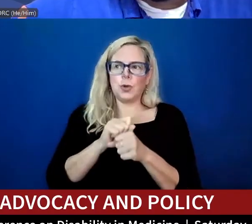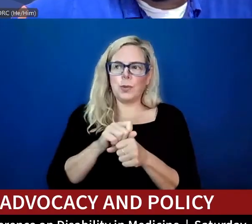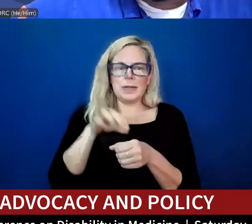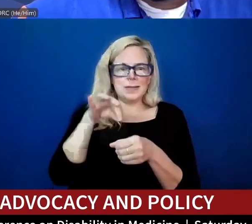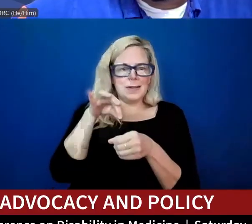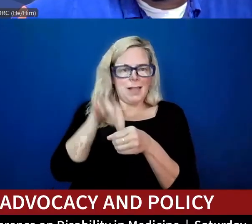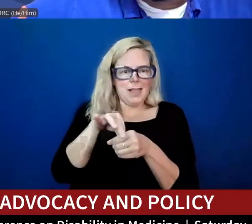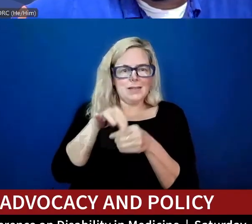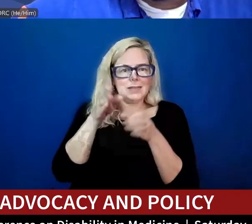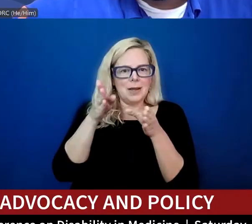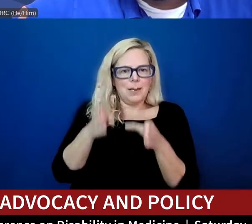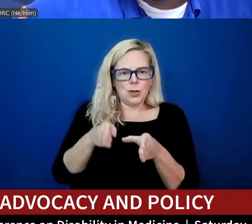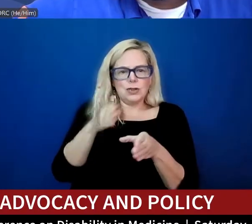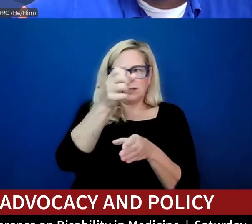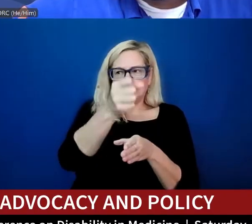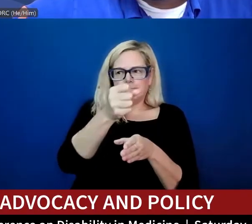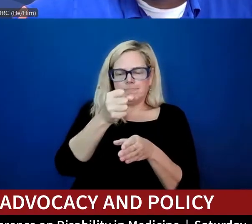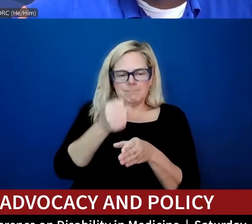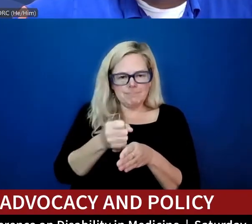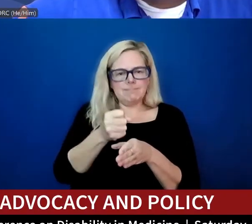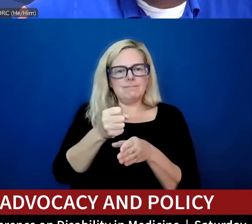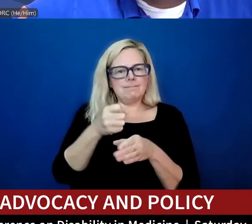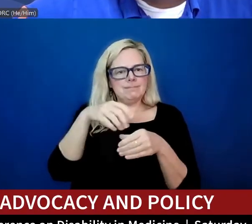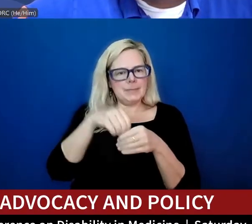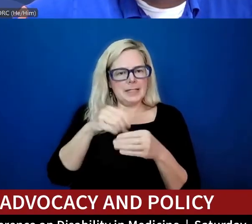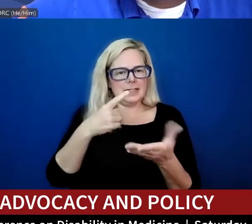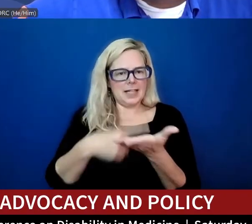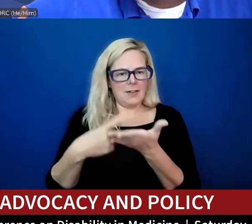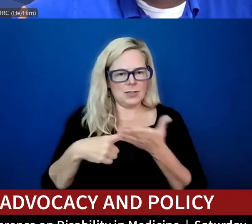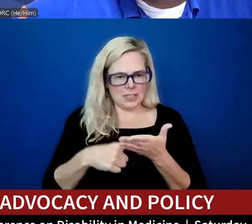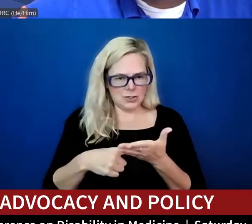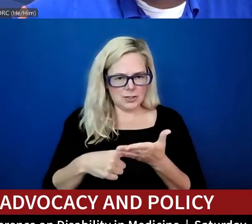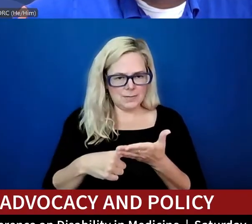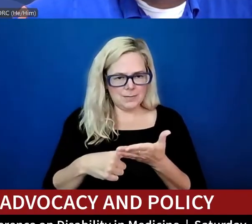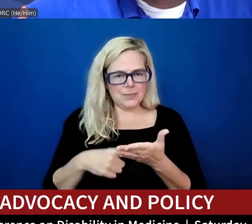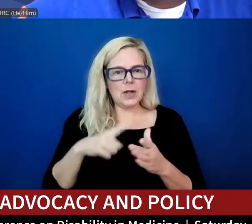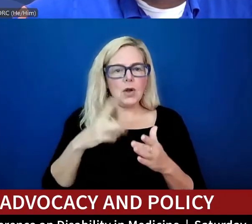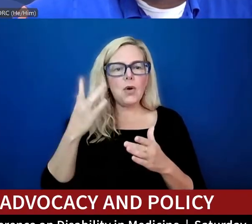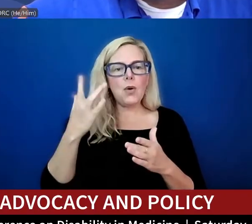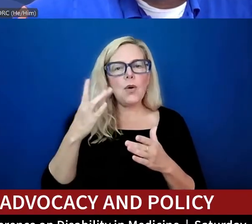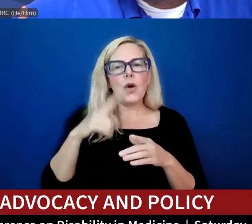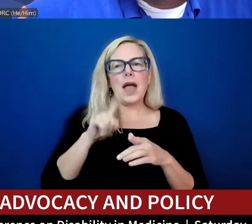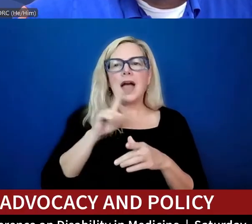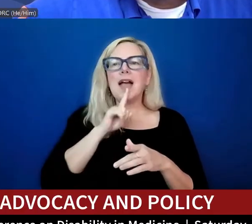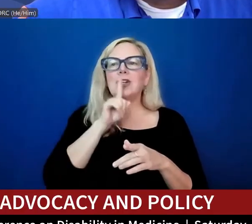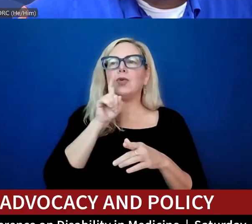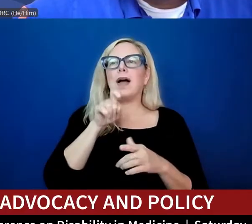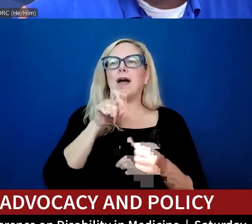constituency services. Constituency services means they are going to reach out to your institution,